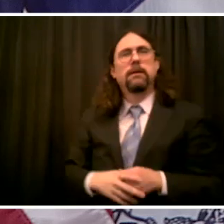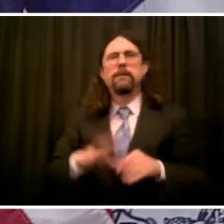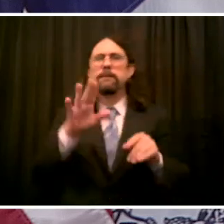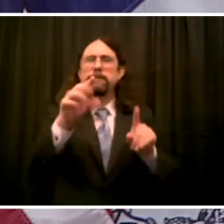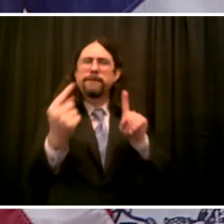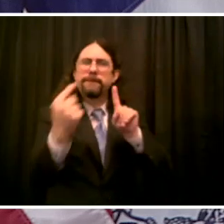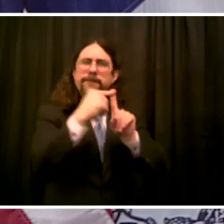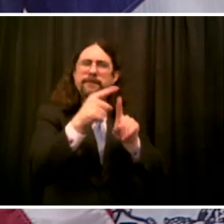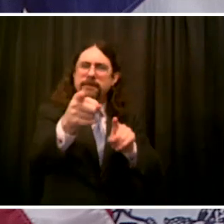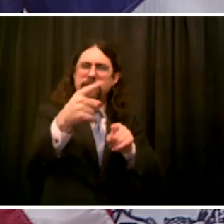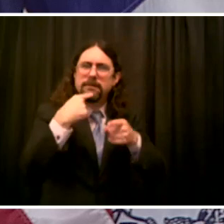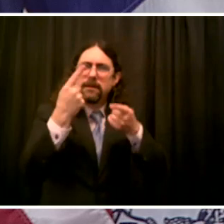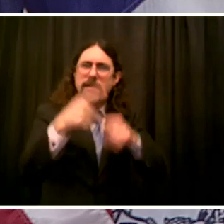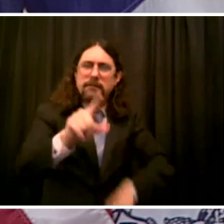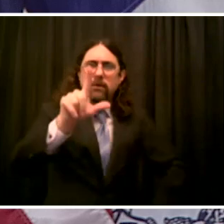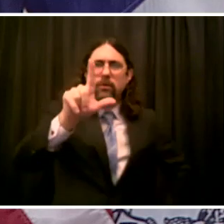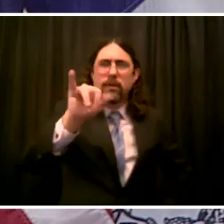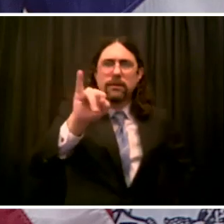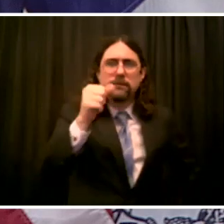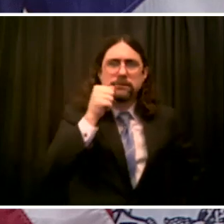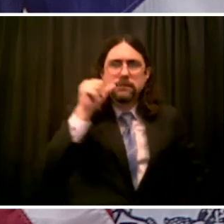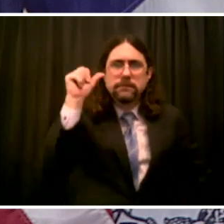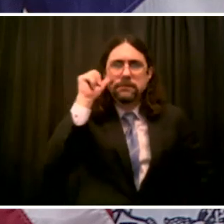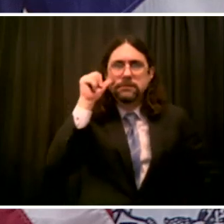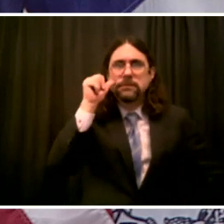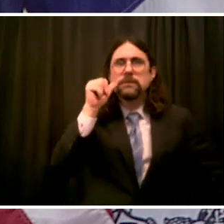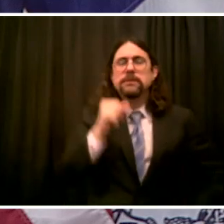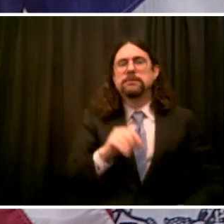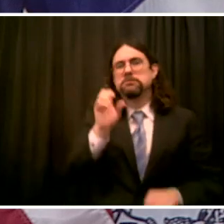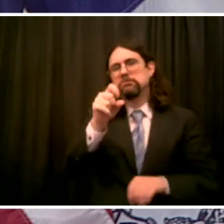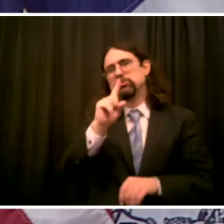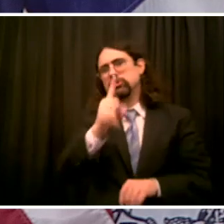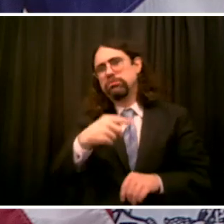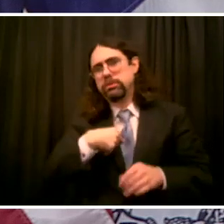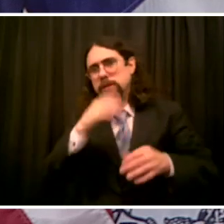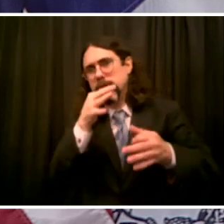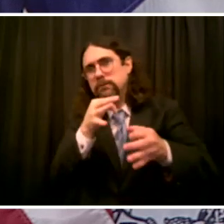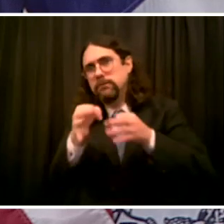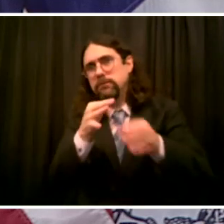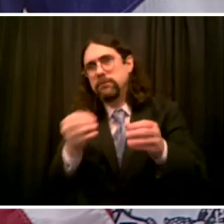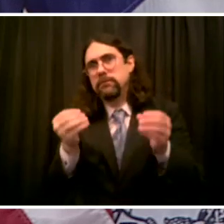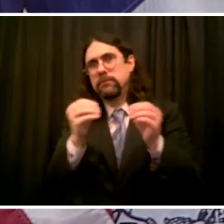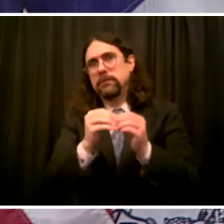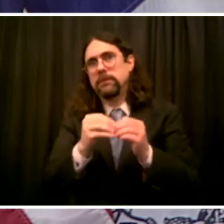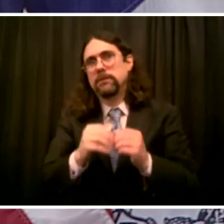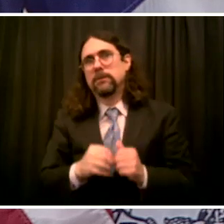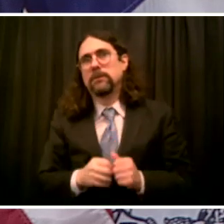REGARDING THE INCIDET NLAST NIGHT, OR